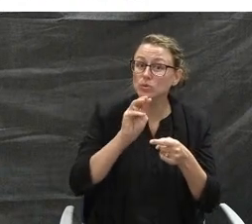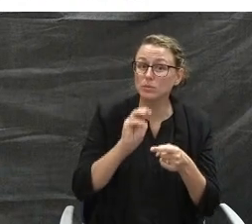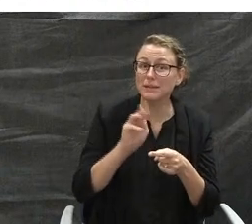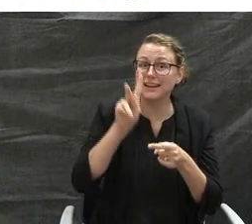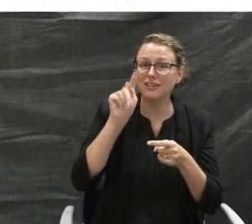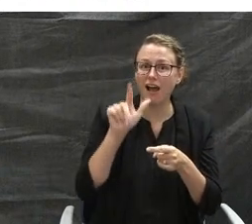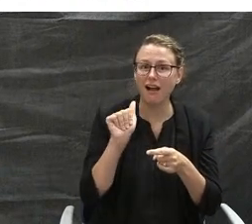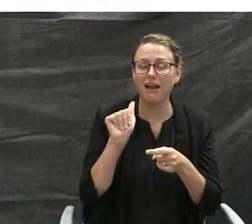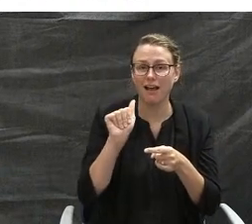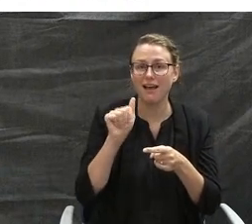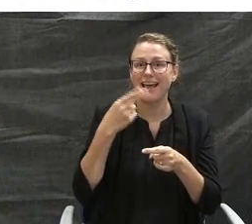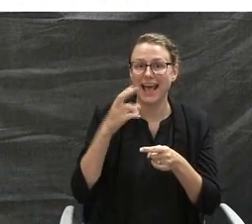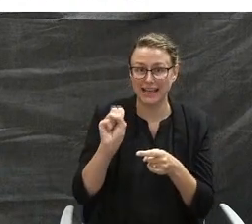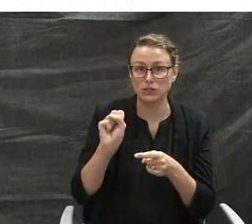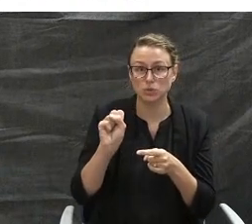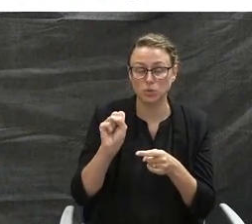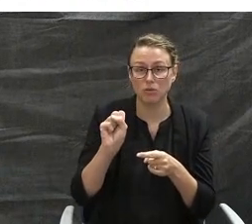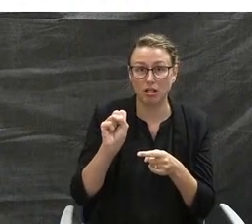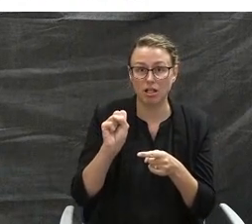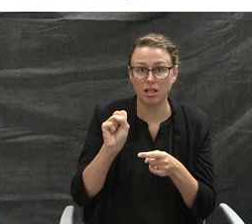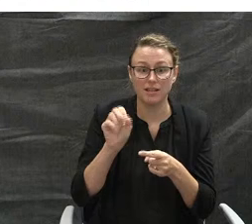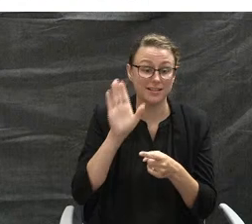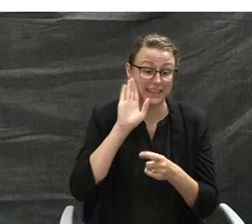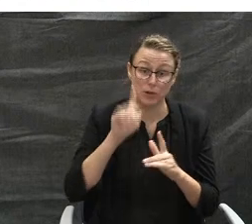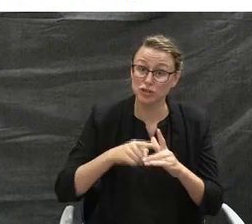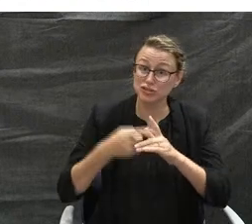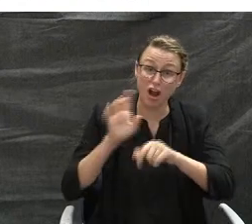will start basically at 8:00 o'clock in the morning. So